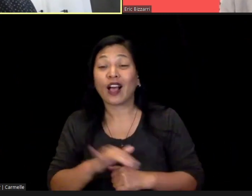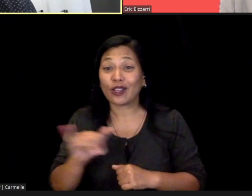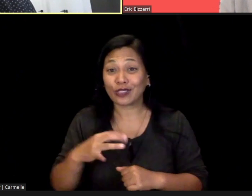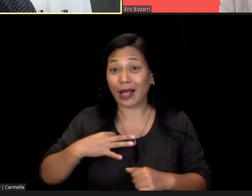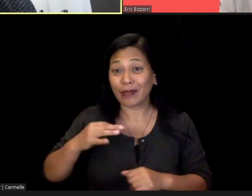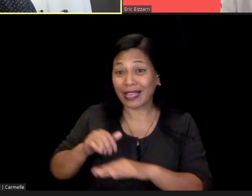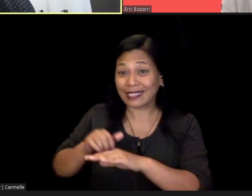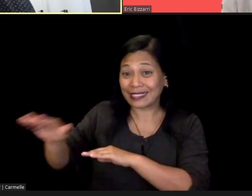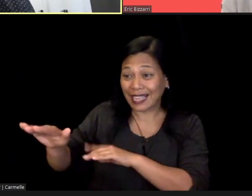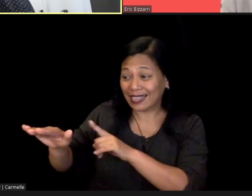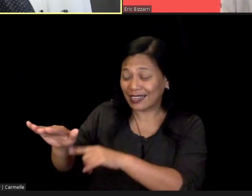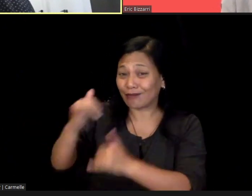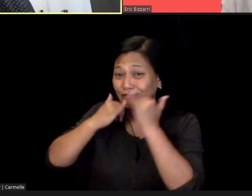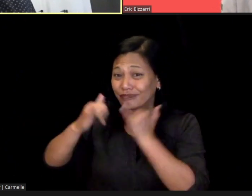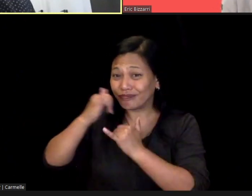to help and maybe handhold a bit on the front end.